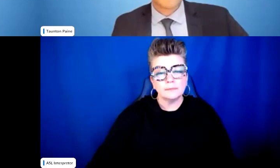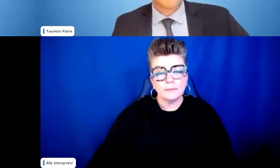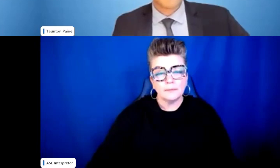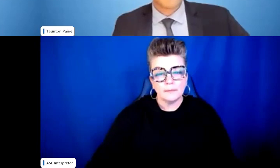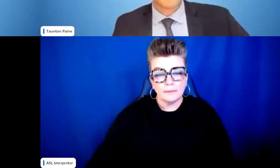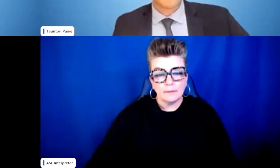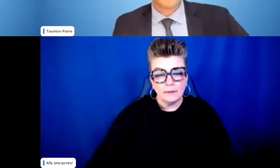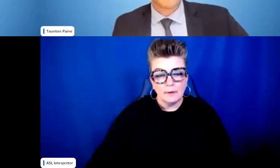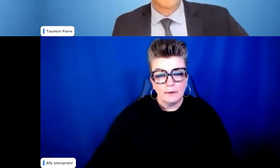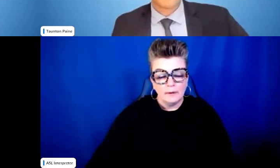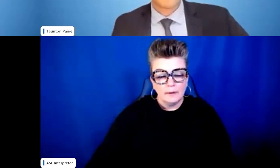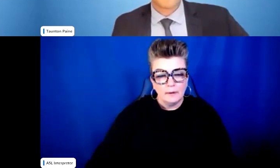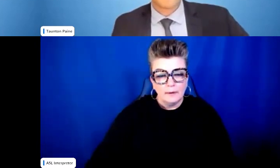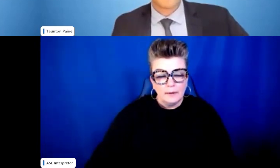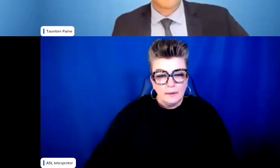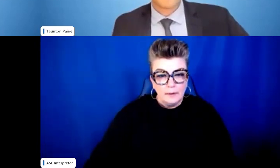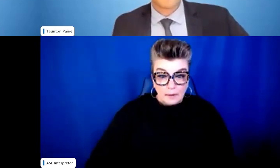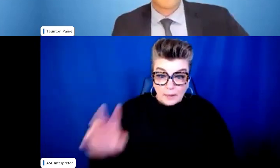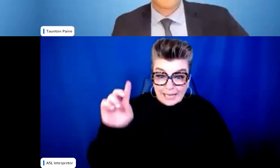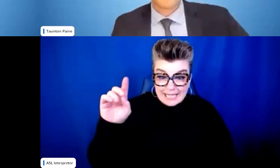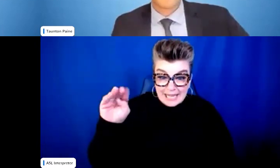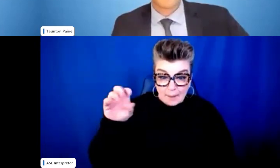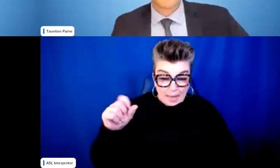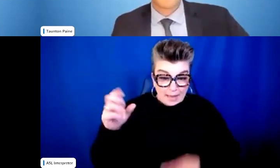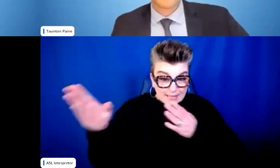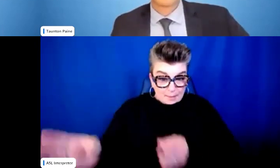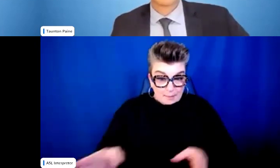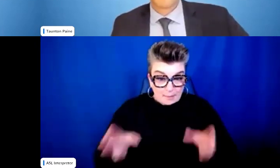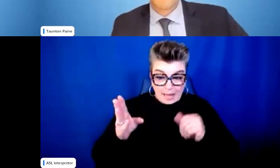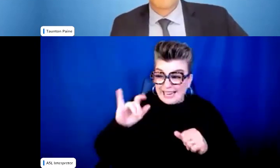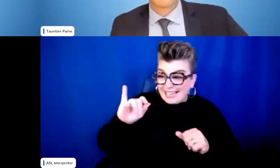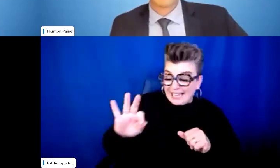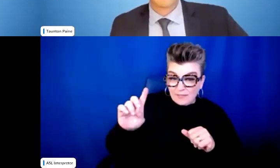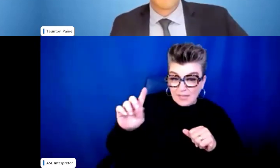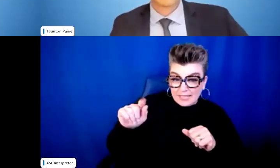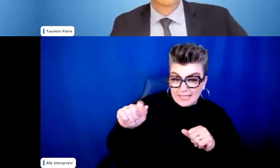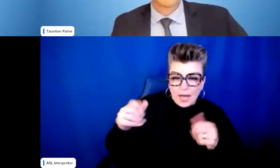when the data use is already controlled by a pre-existing data use agreement,